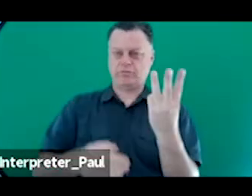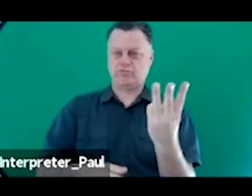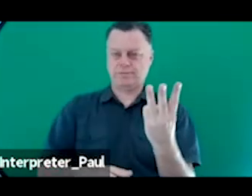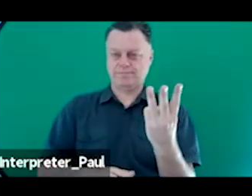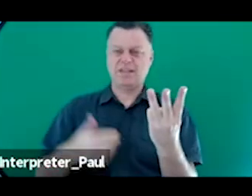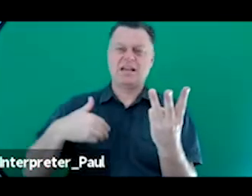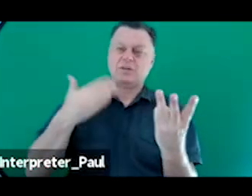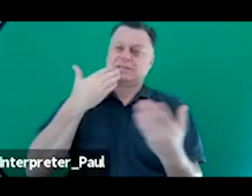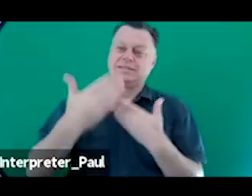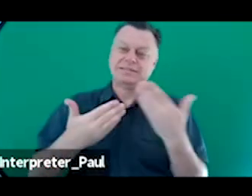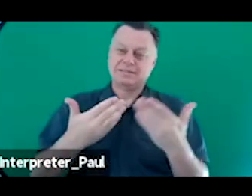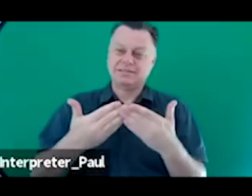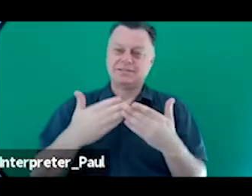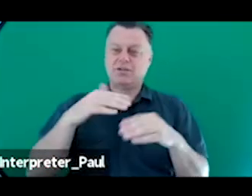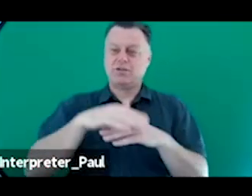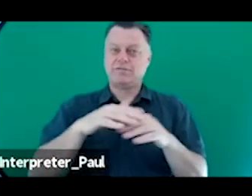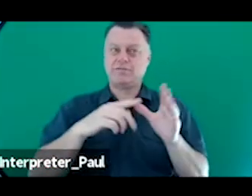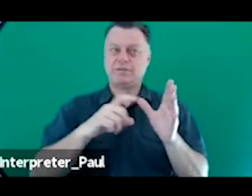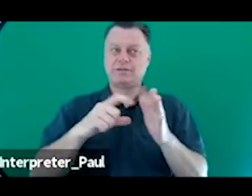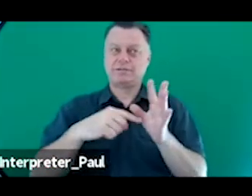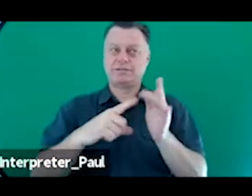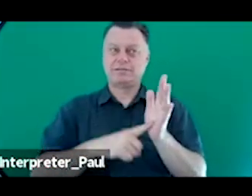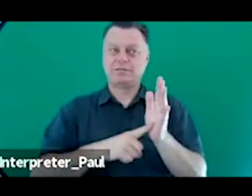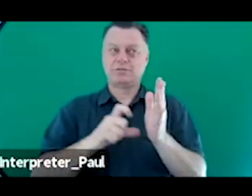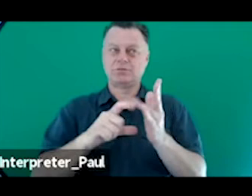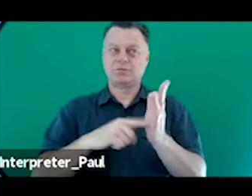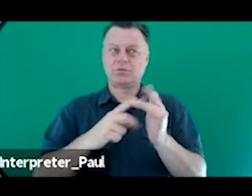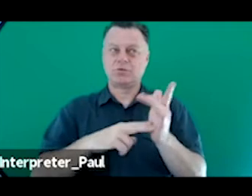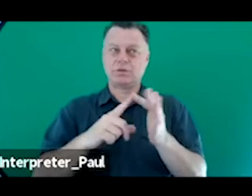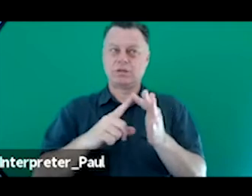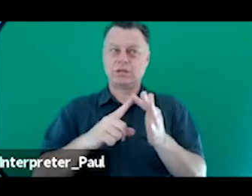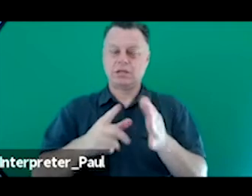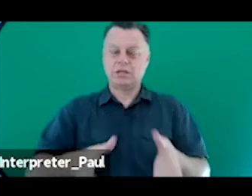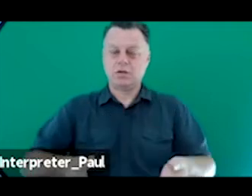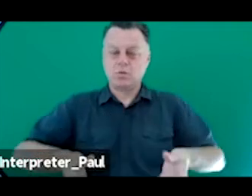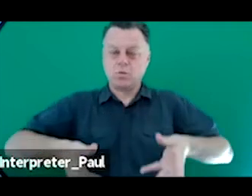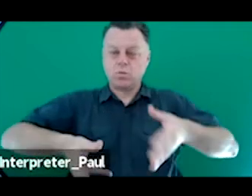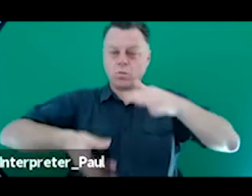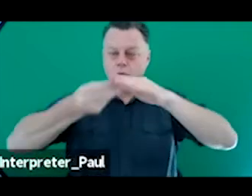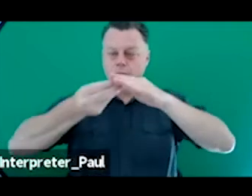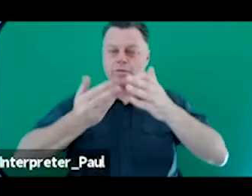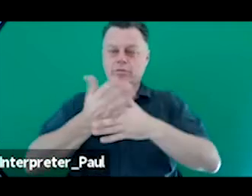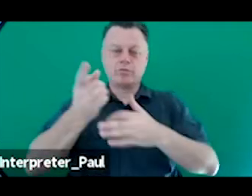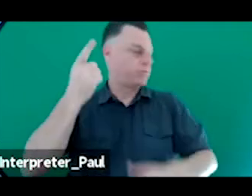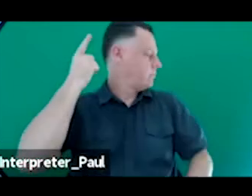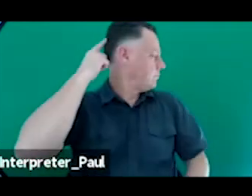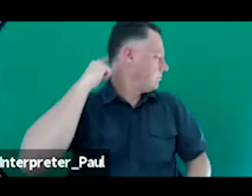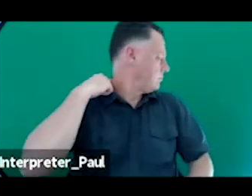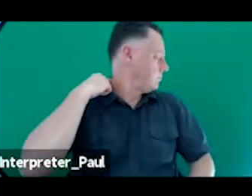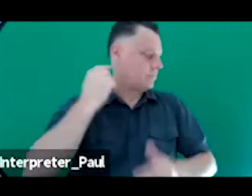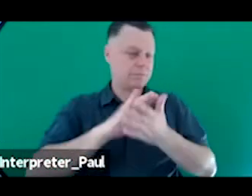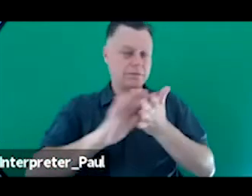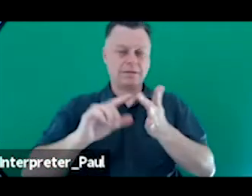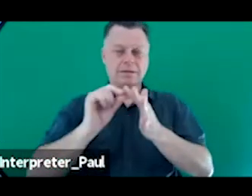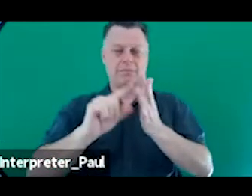into the acetalcoline uptake pathway through the hippocampus, but we have to have multiple ways to